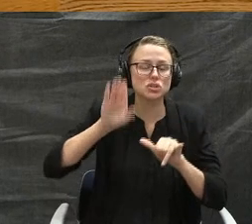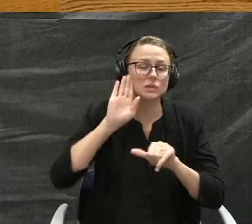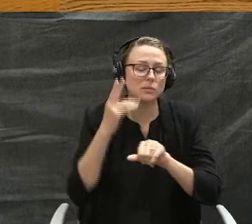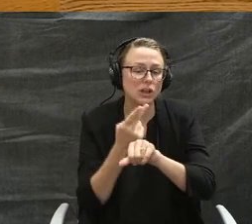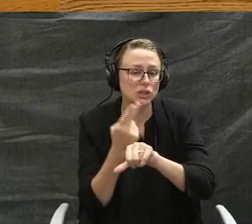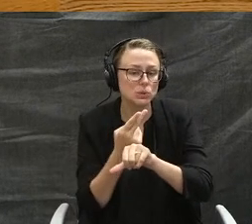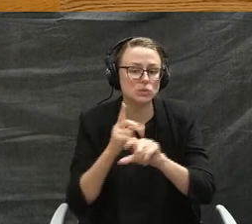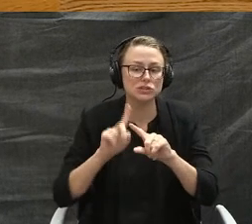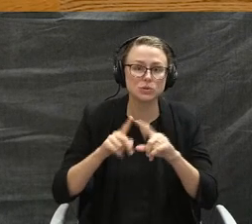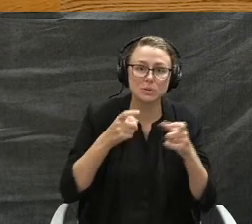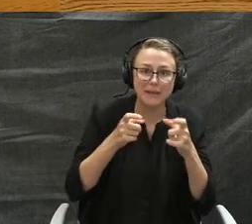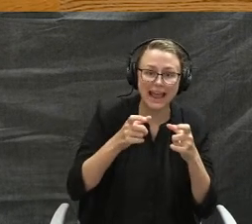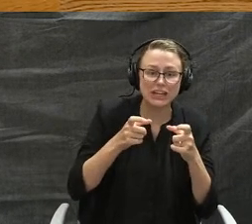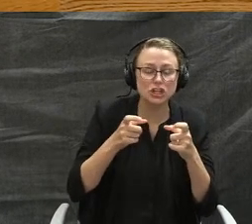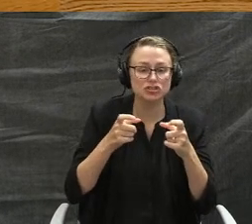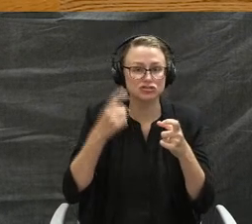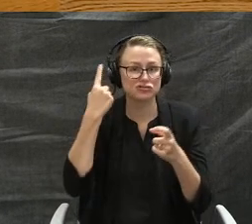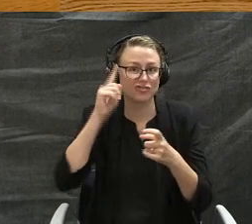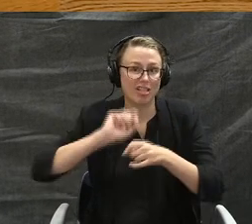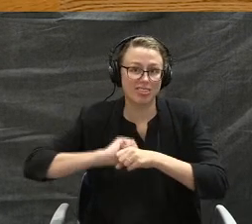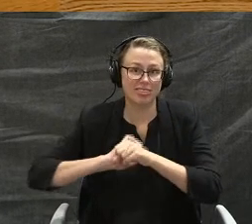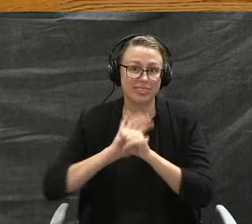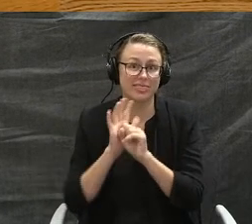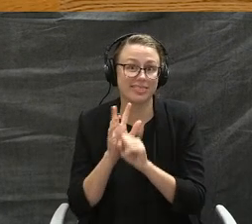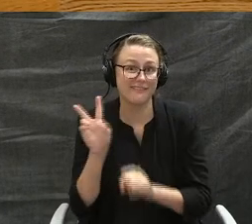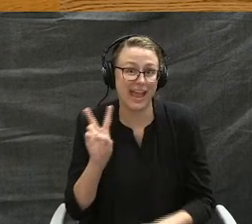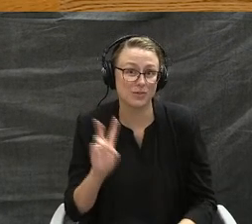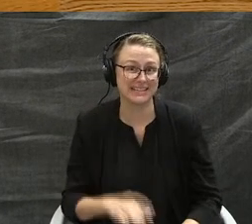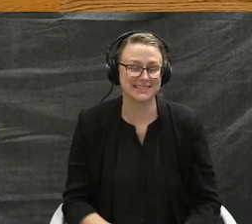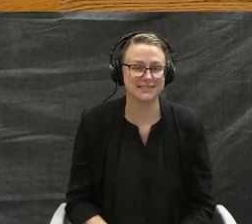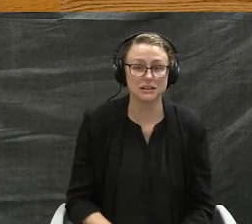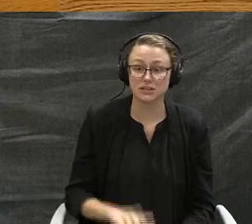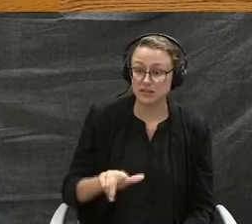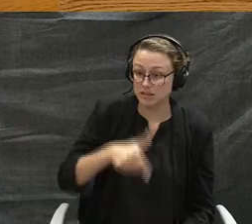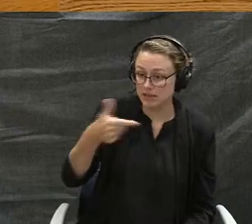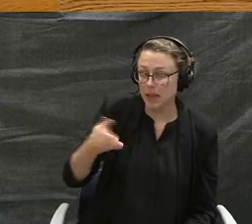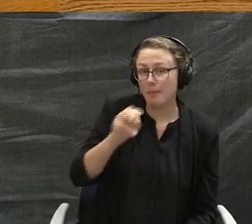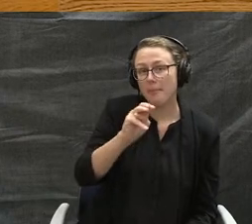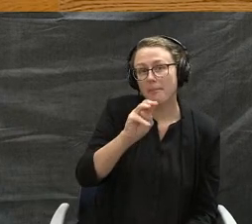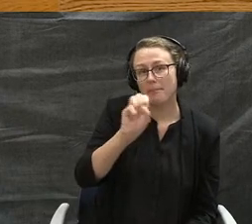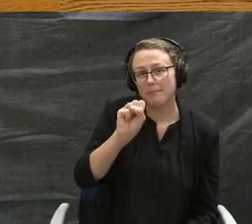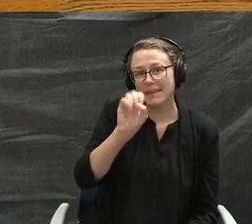manage and control or the virus. So Miss Benson, please go ahead.